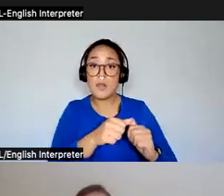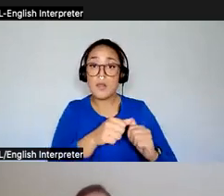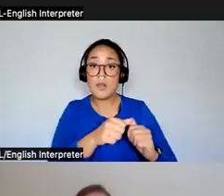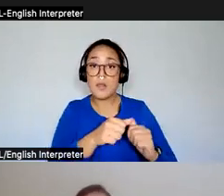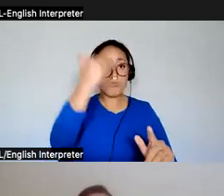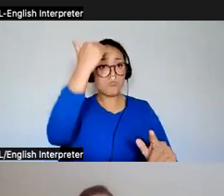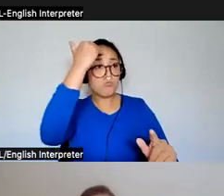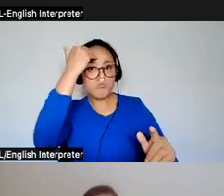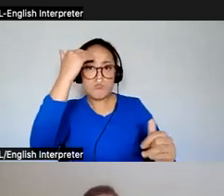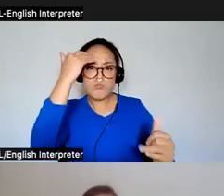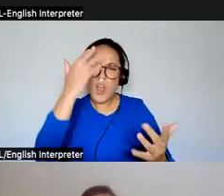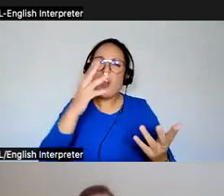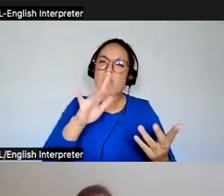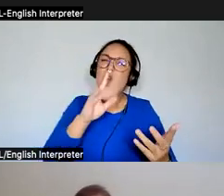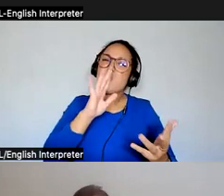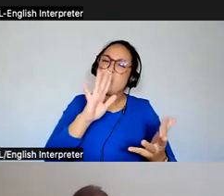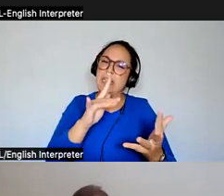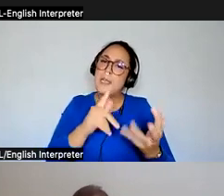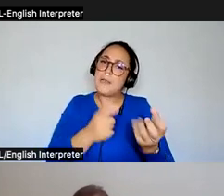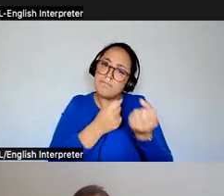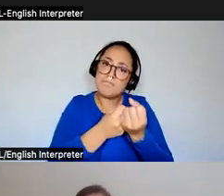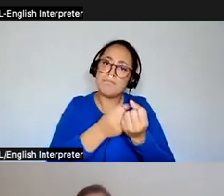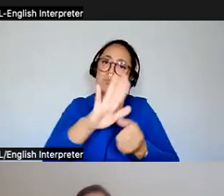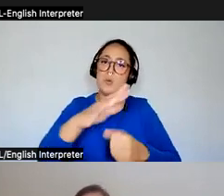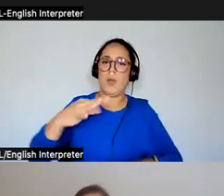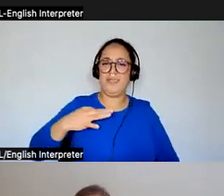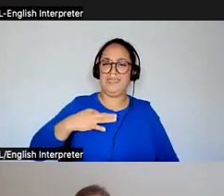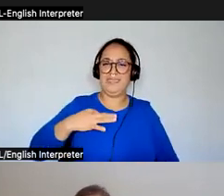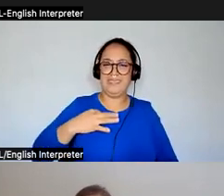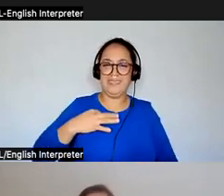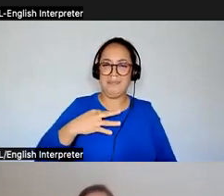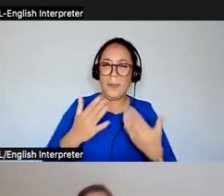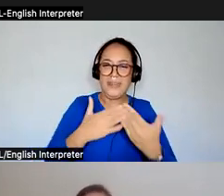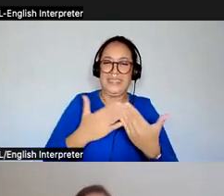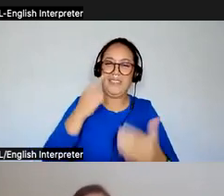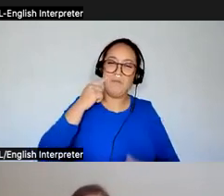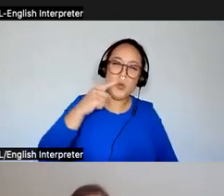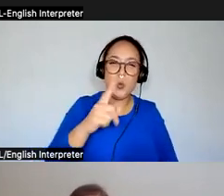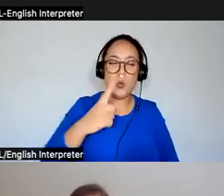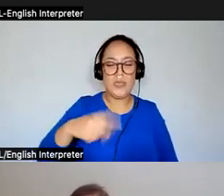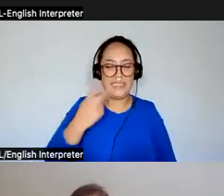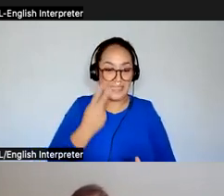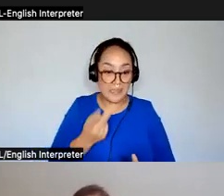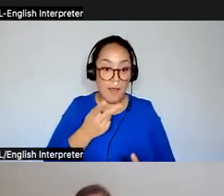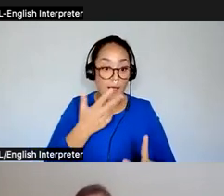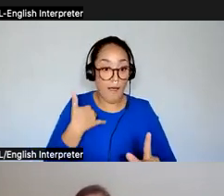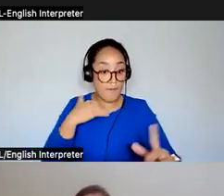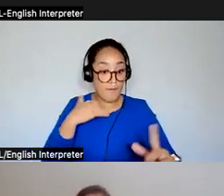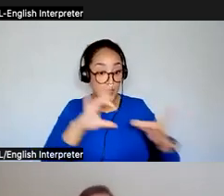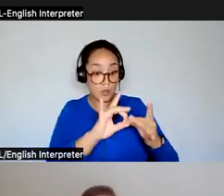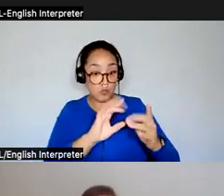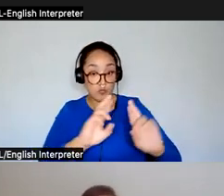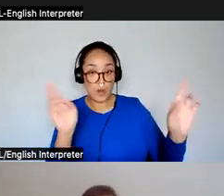application, it also makes things easier for you. But sometimes, and you know, we did have a question in the chat, what of the park I want